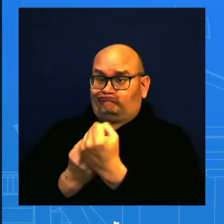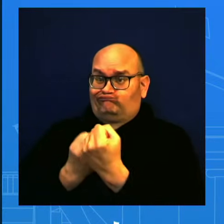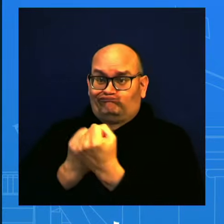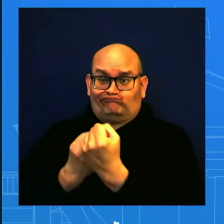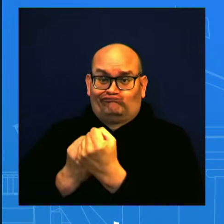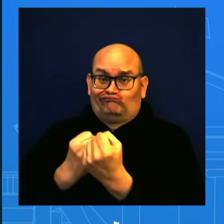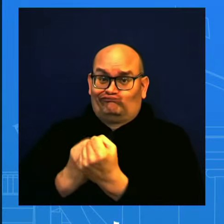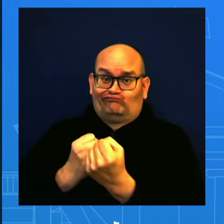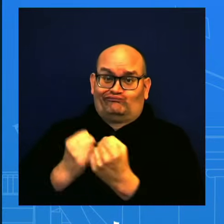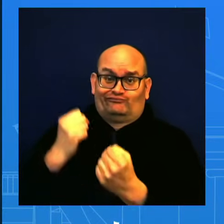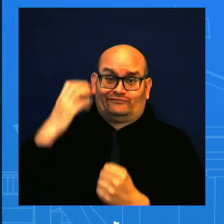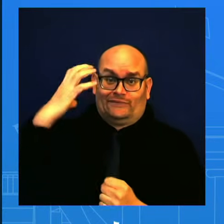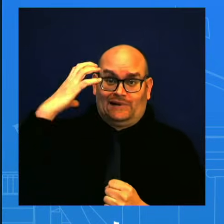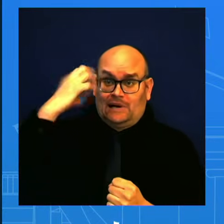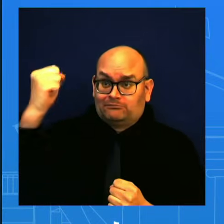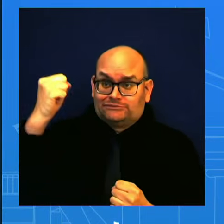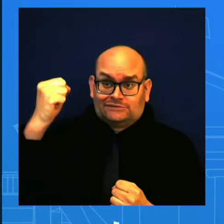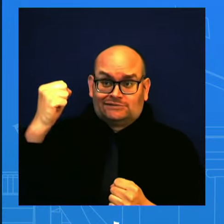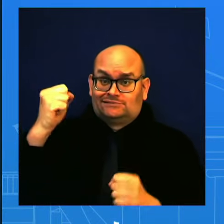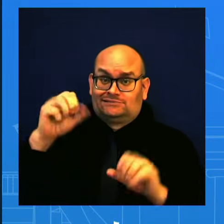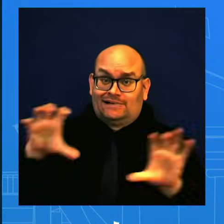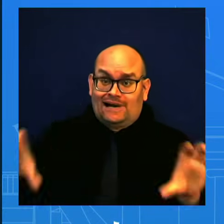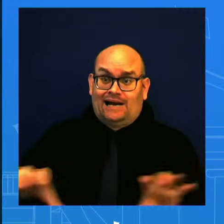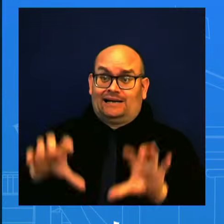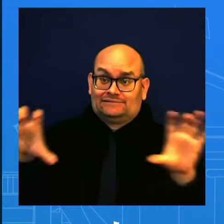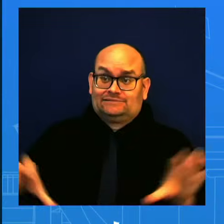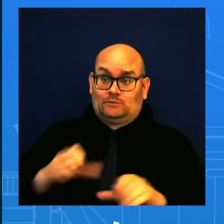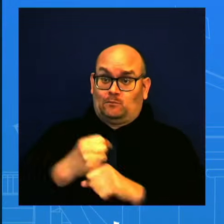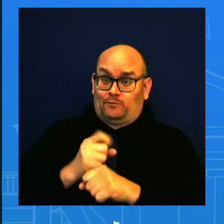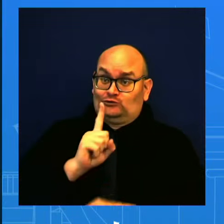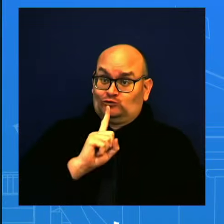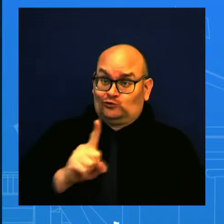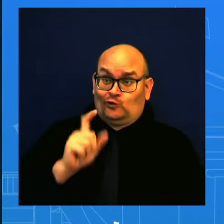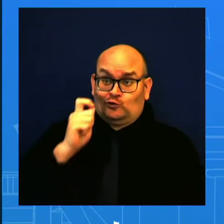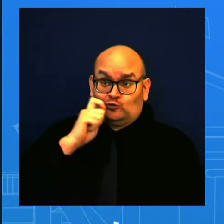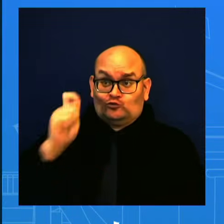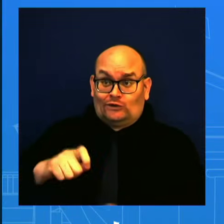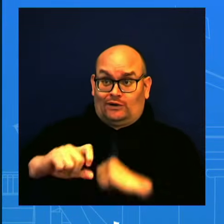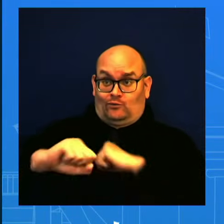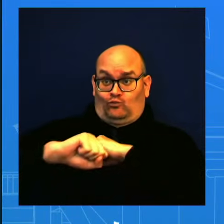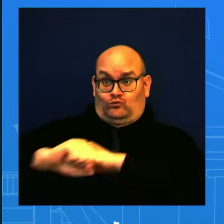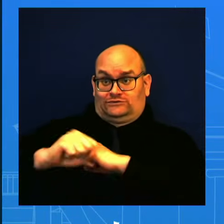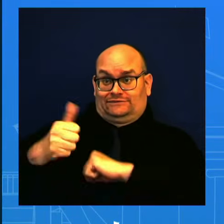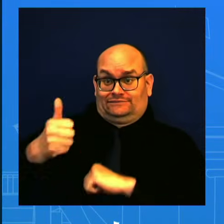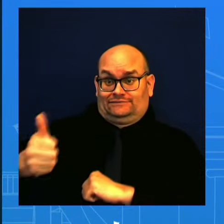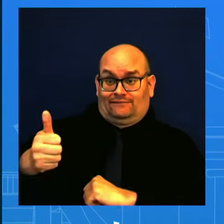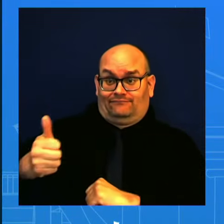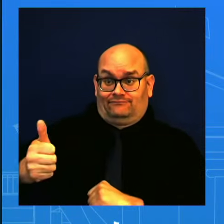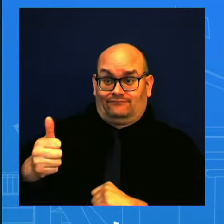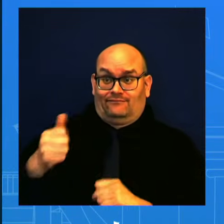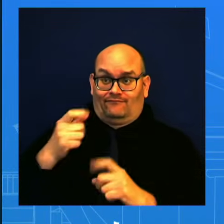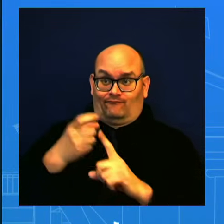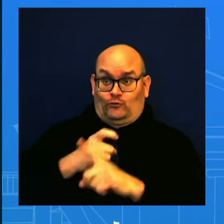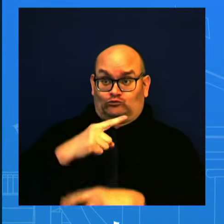that we continue to do. I do want to mention -- you mentioned Hezbollah attacks on Israel last night. I do want to add that we --